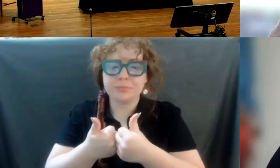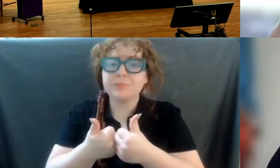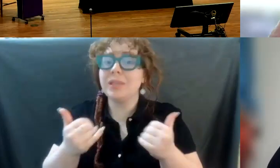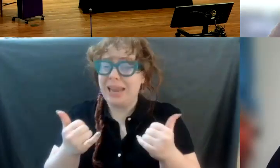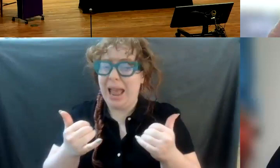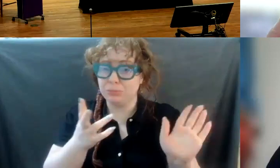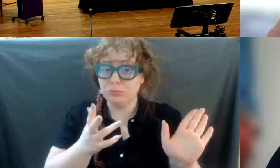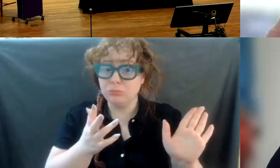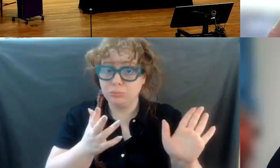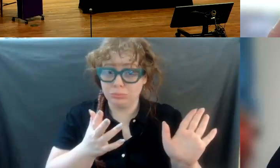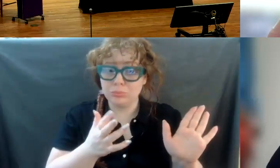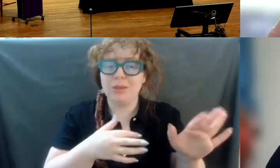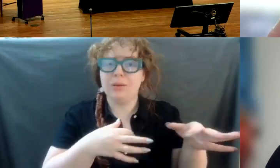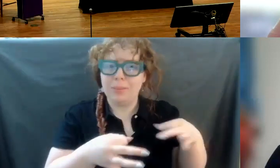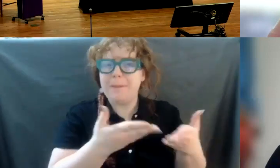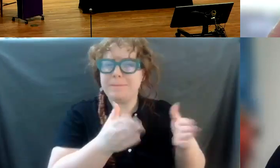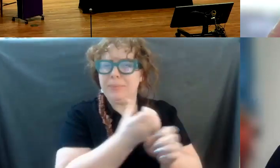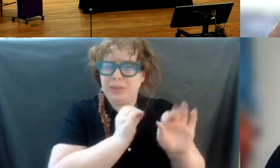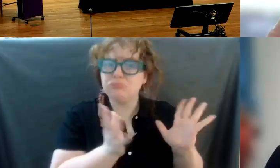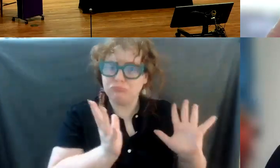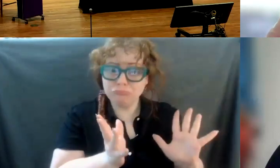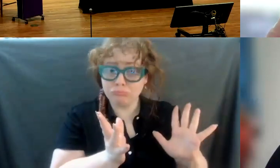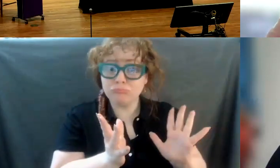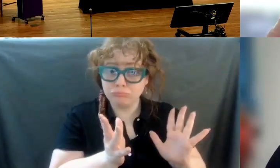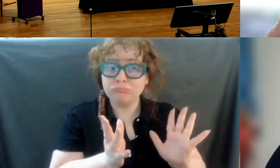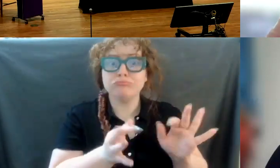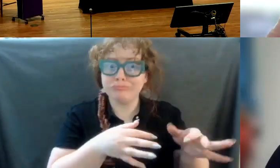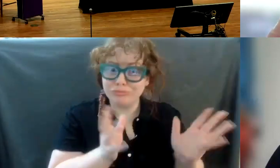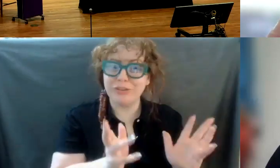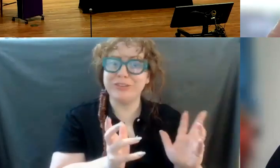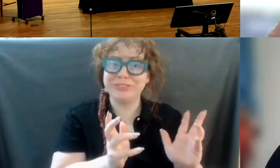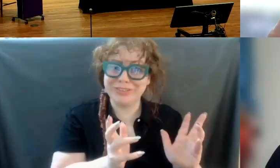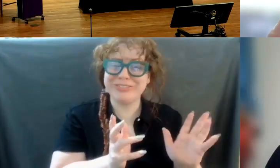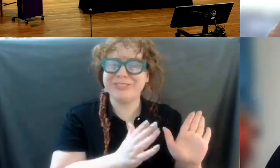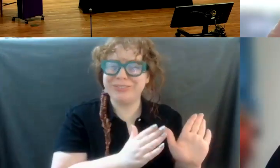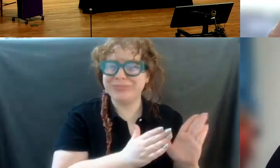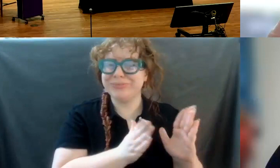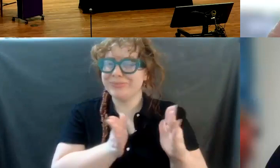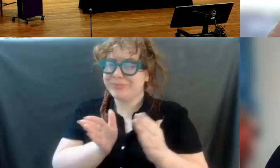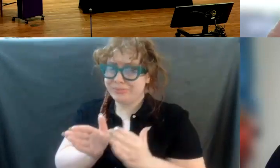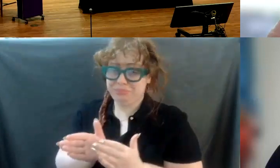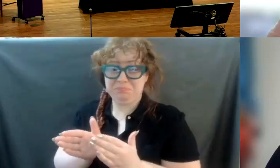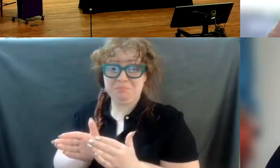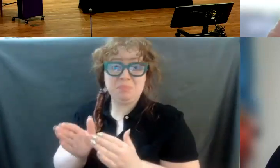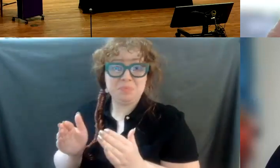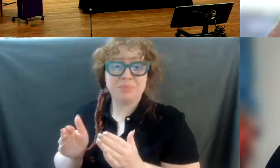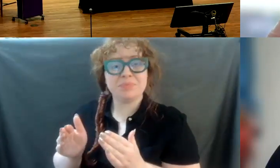those ideas of public safety, and I want to spend the redirect a little bit about what can be done